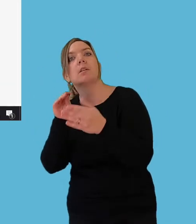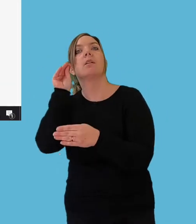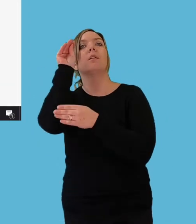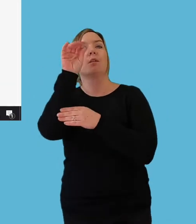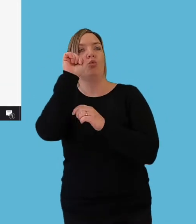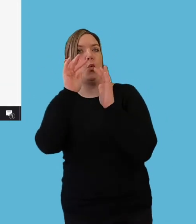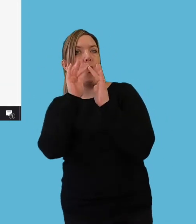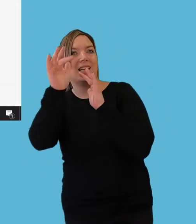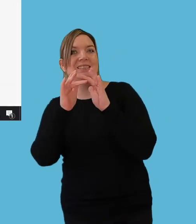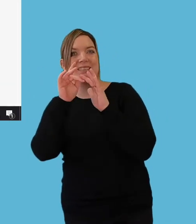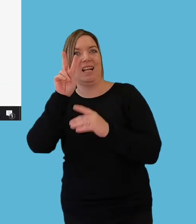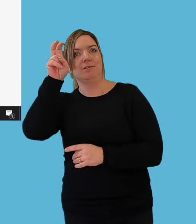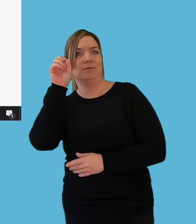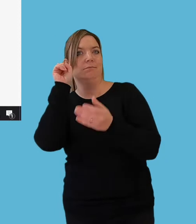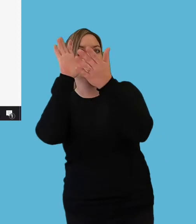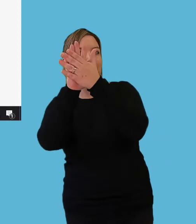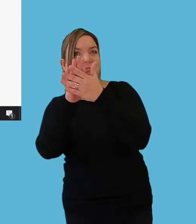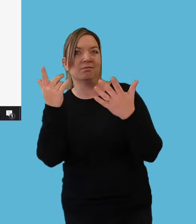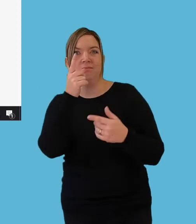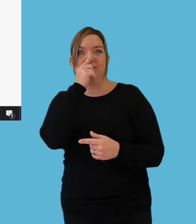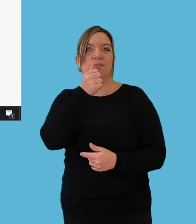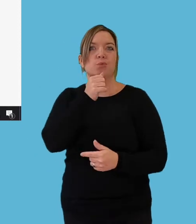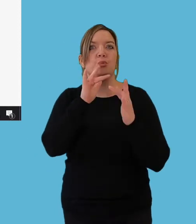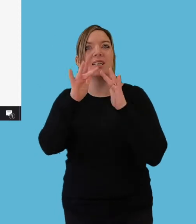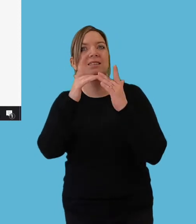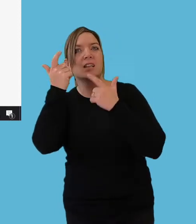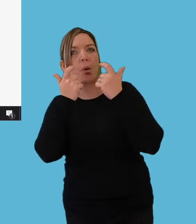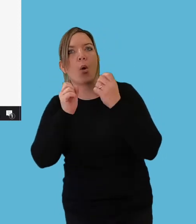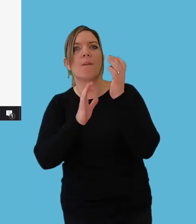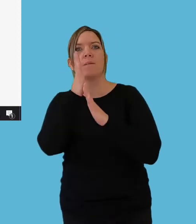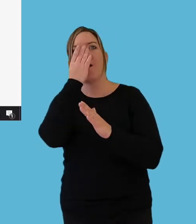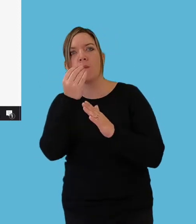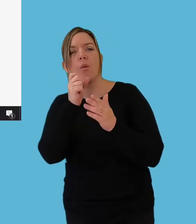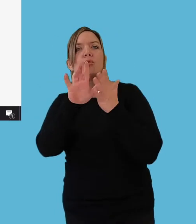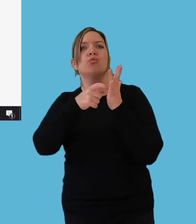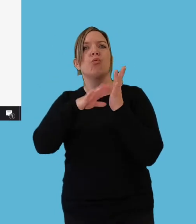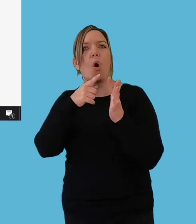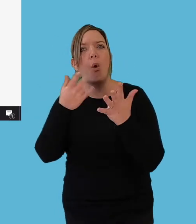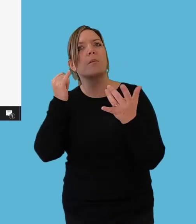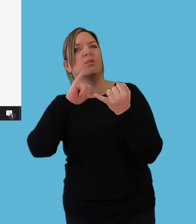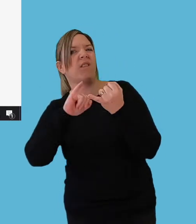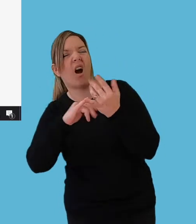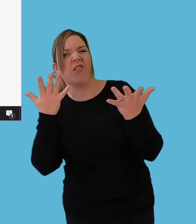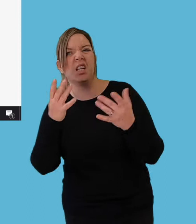and then paste it into your internet browsers - so Internet Explorer, Firefox or Chrome, or Safari -